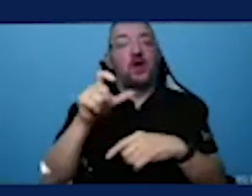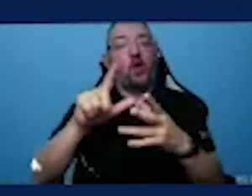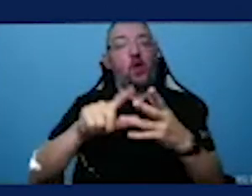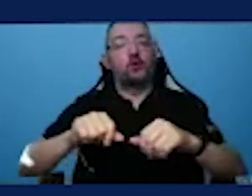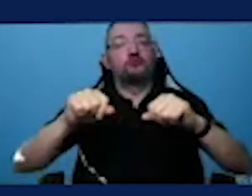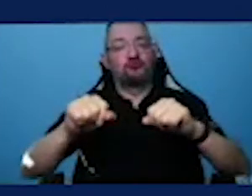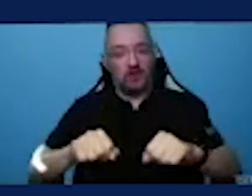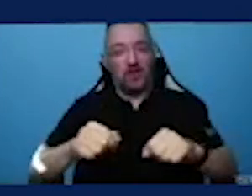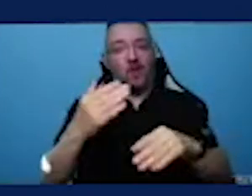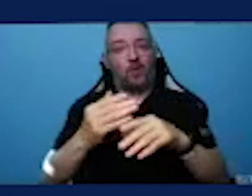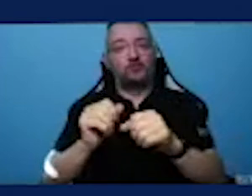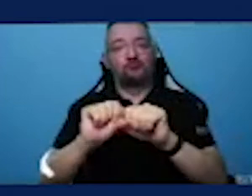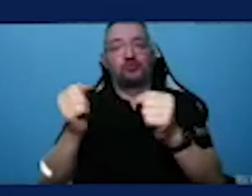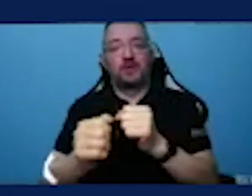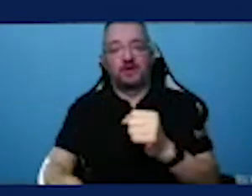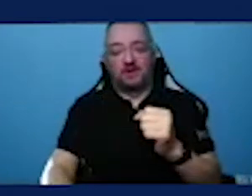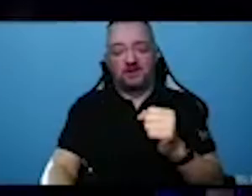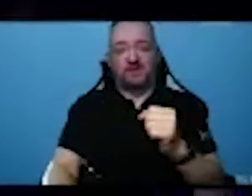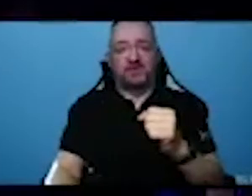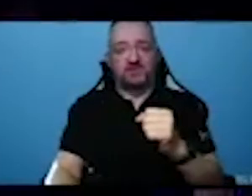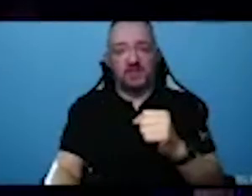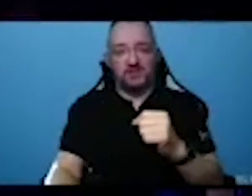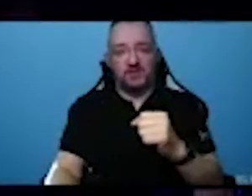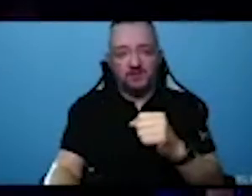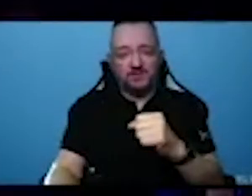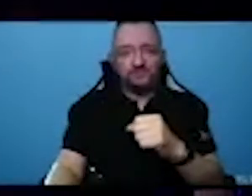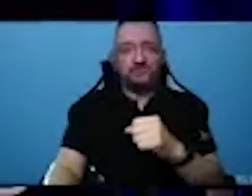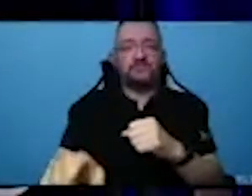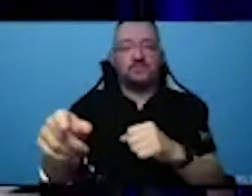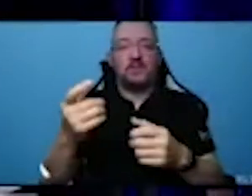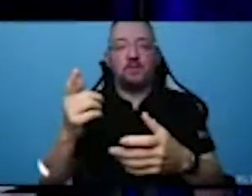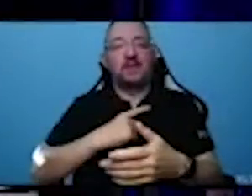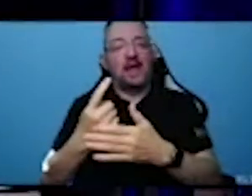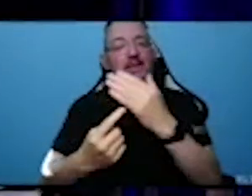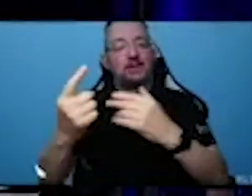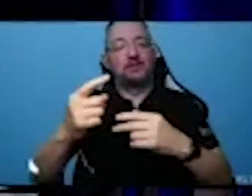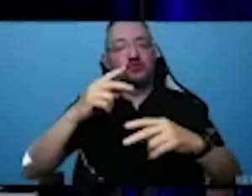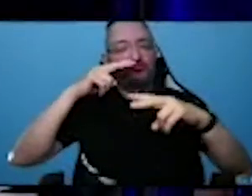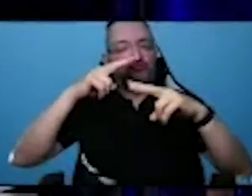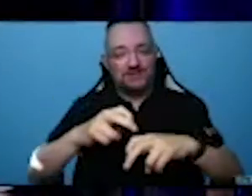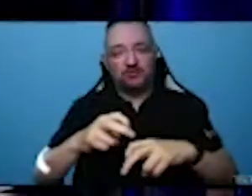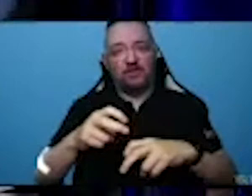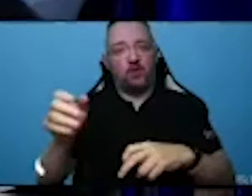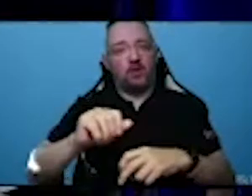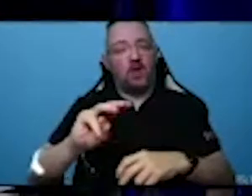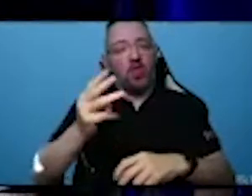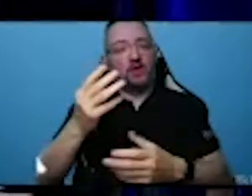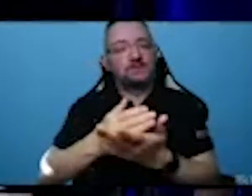independent consultant and researcher, a director and senior manager in the third sector for a long time. A Founder for example of